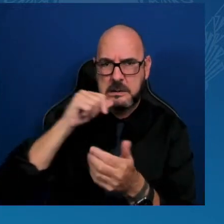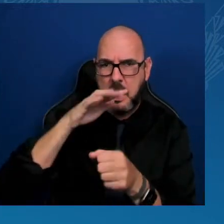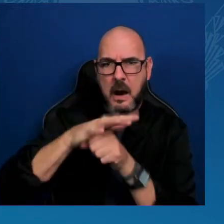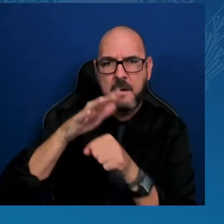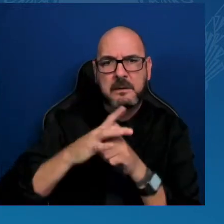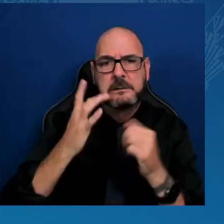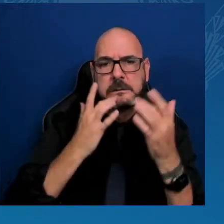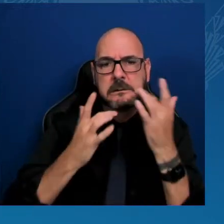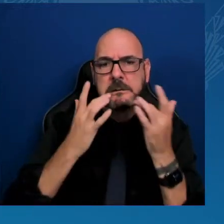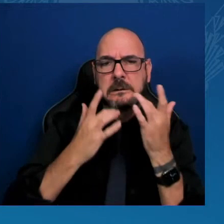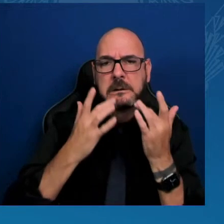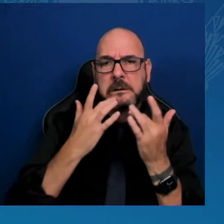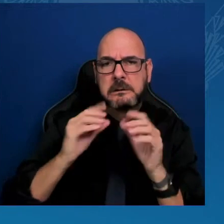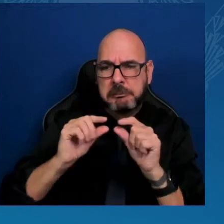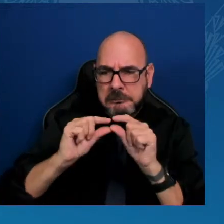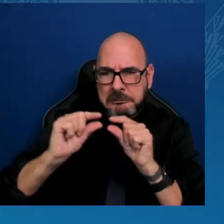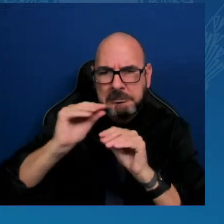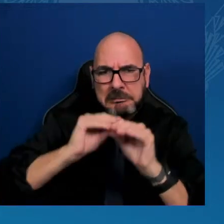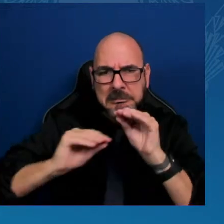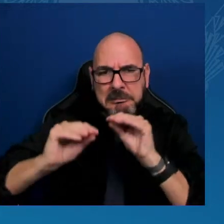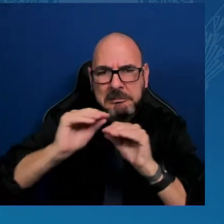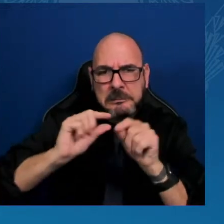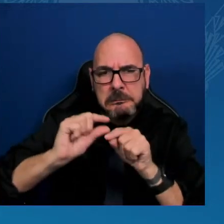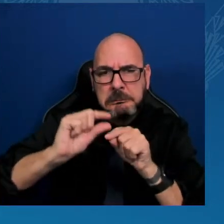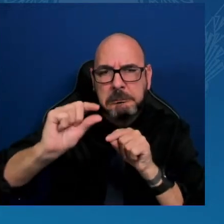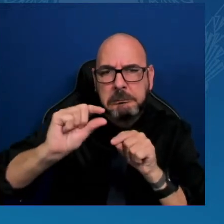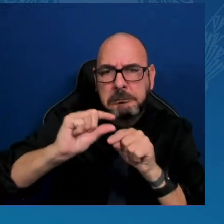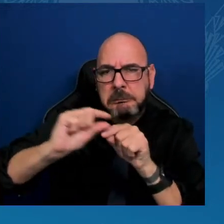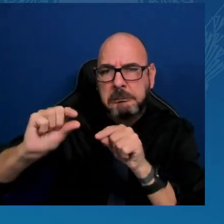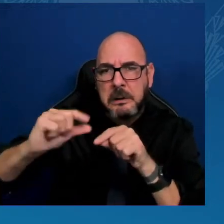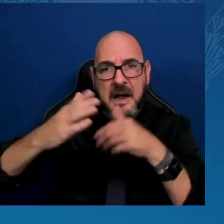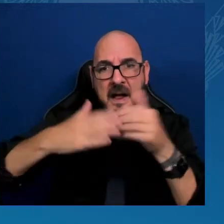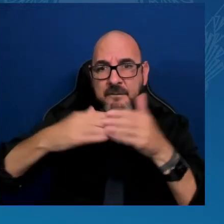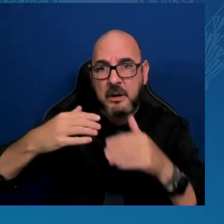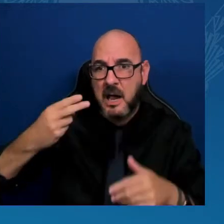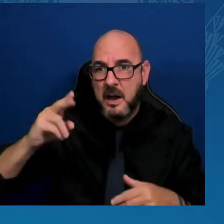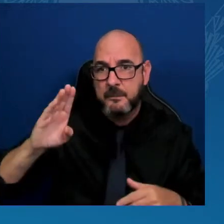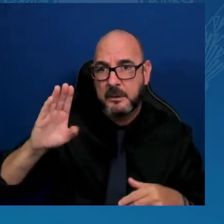even though our HBCUs centers of academic excellence.